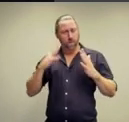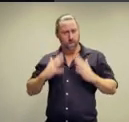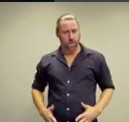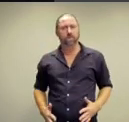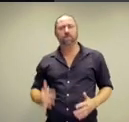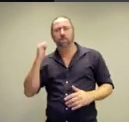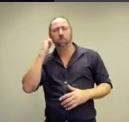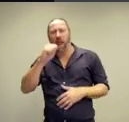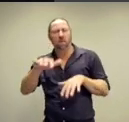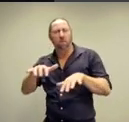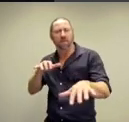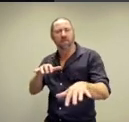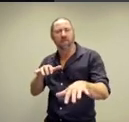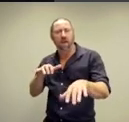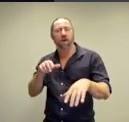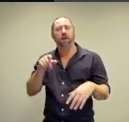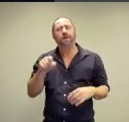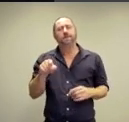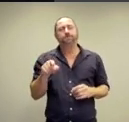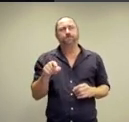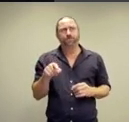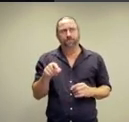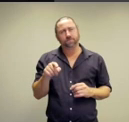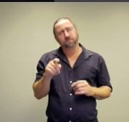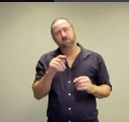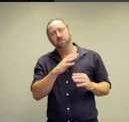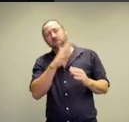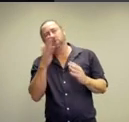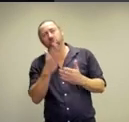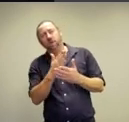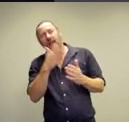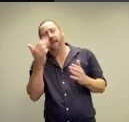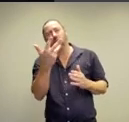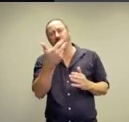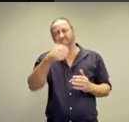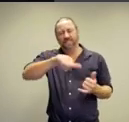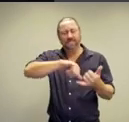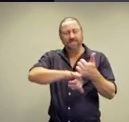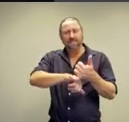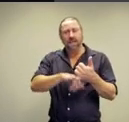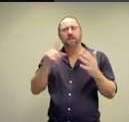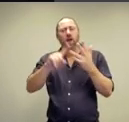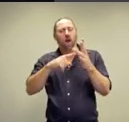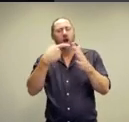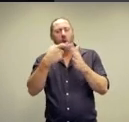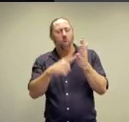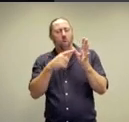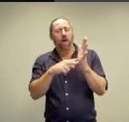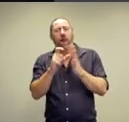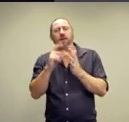Black, the Black Panthers essentially fortified in the late 1960s in Oakland,